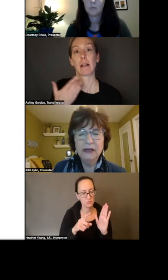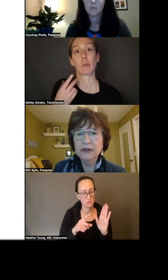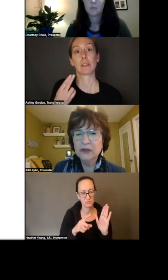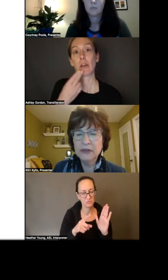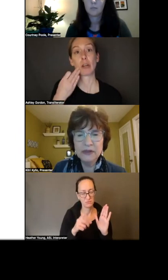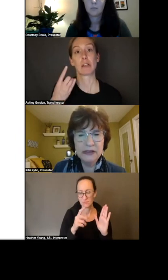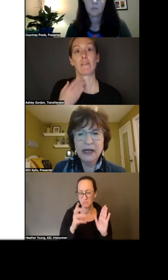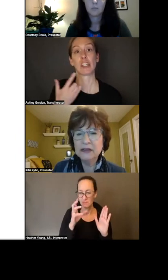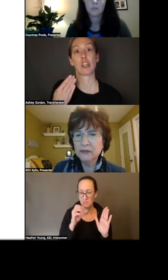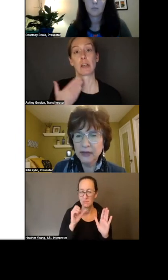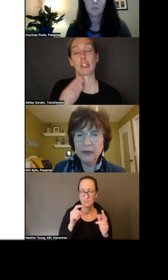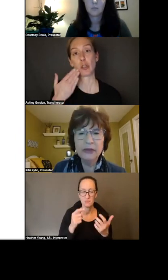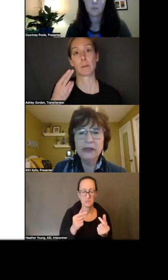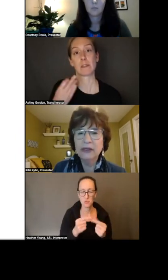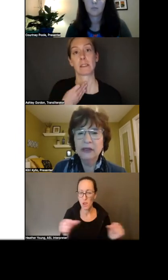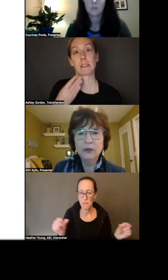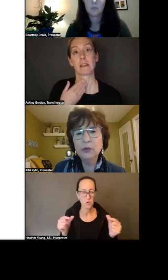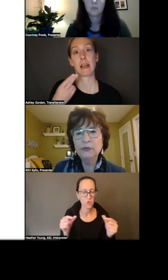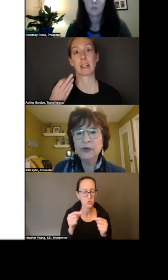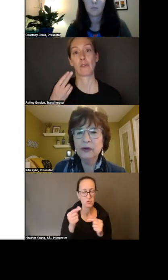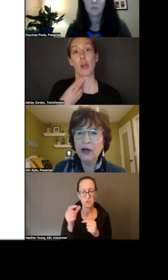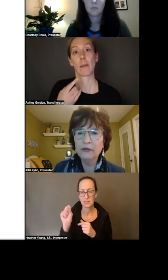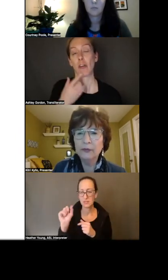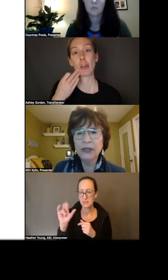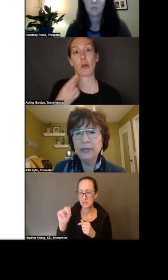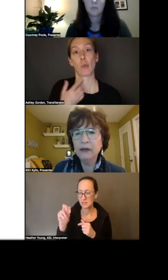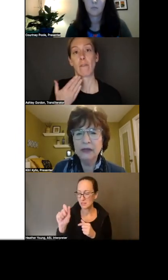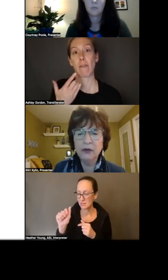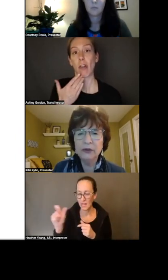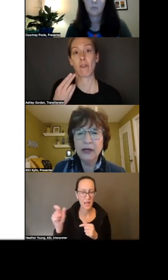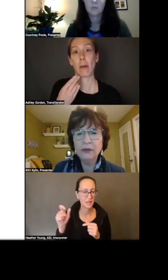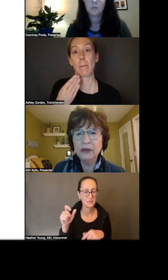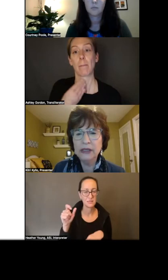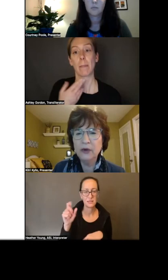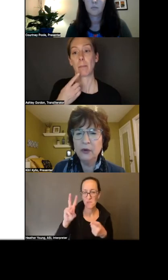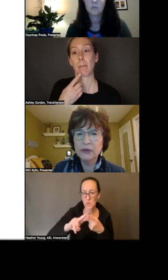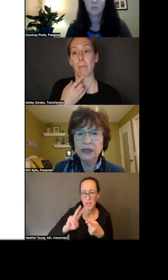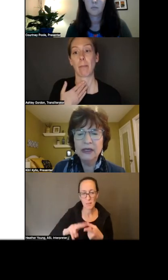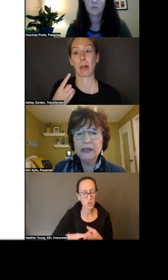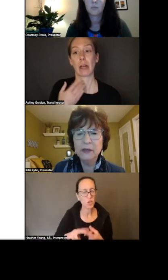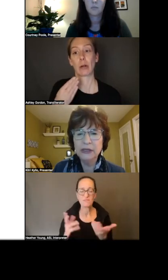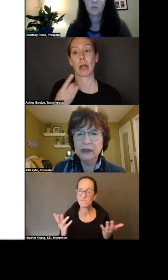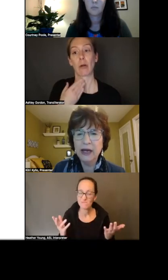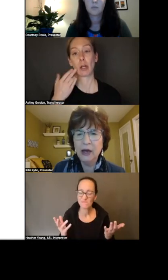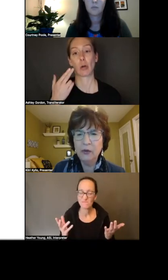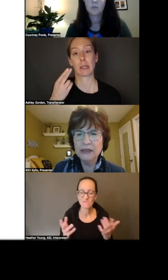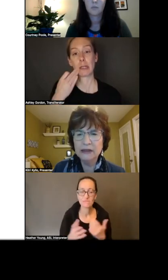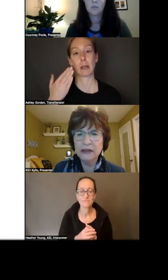in terms of syntax or vocabulary. The wolf fell off big pail down, down, down he goes. He tumbling. "Ow", he said.